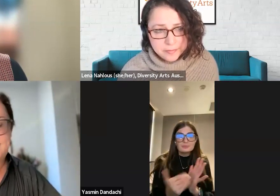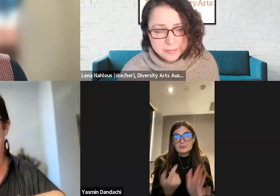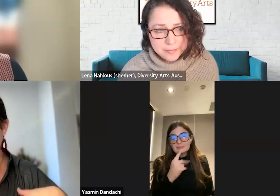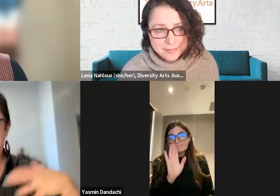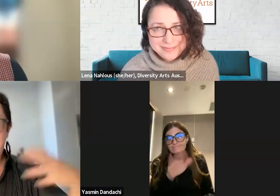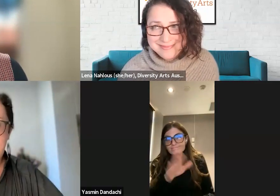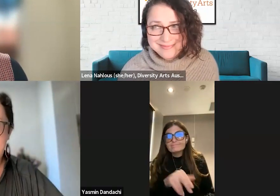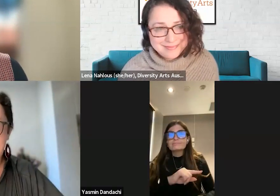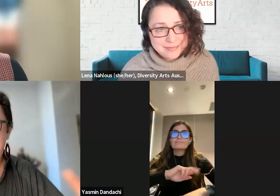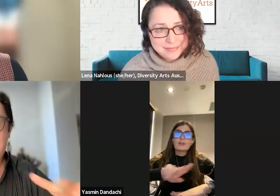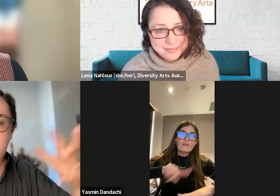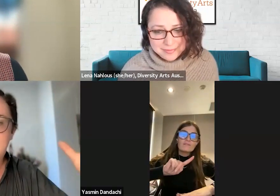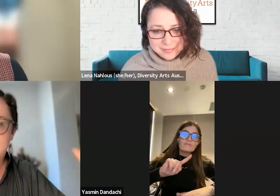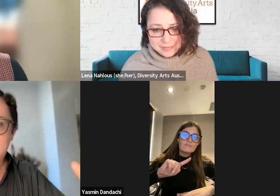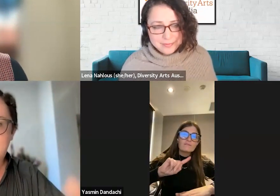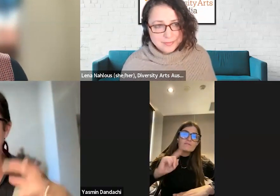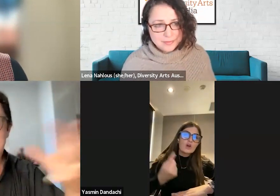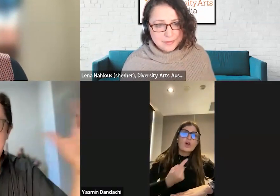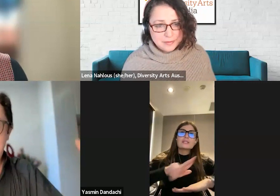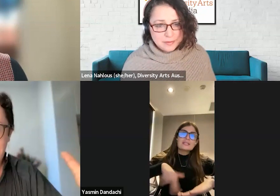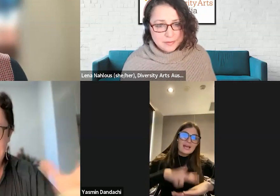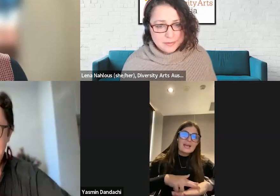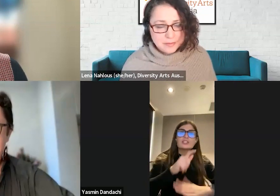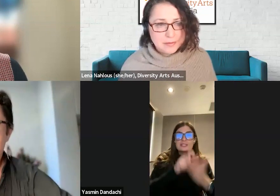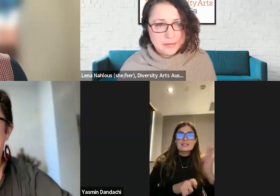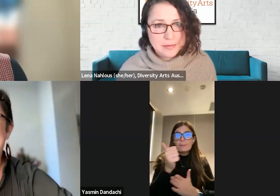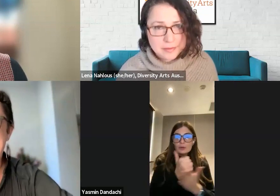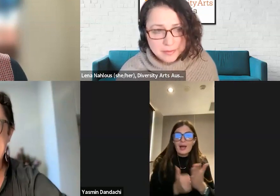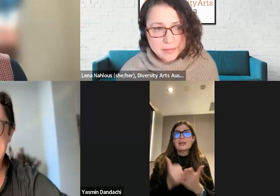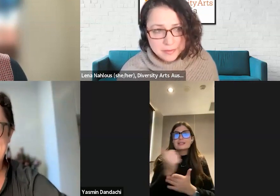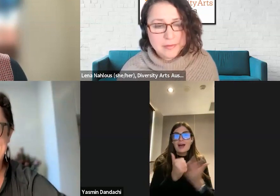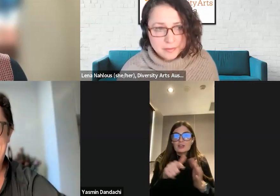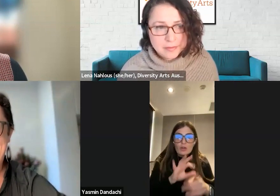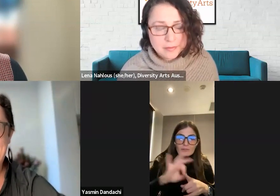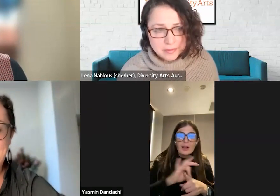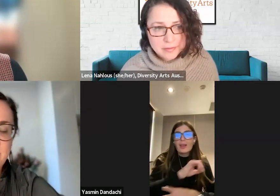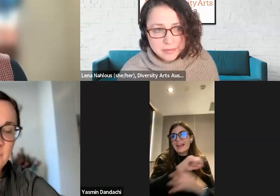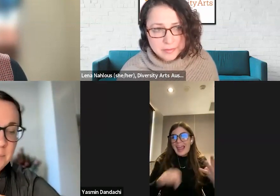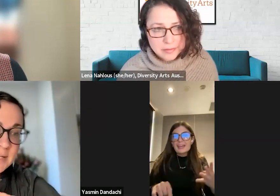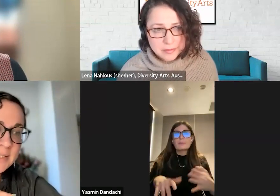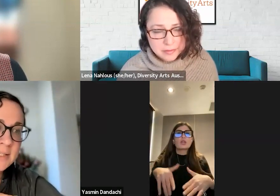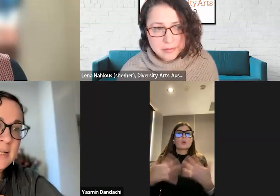and artists of colour and disabled artists and everybody who has not been previously represented.